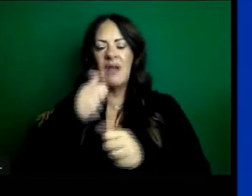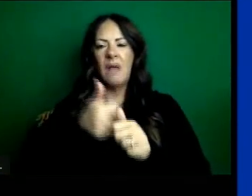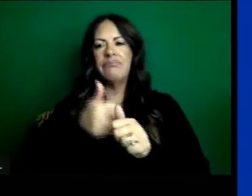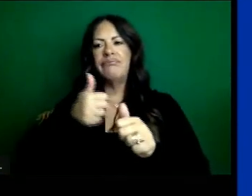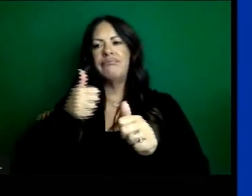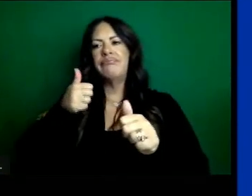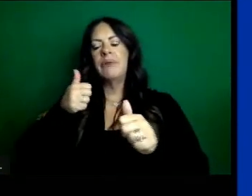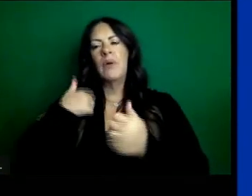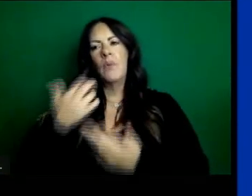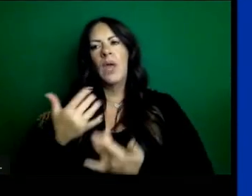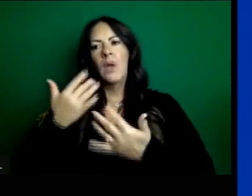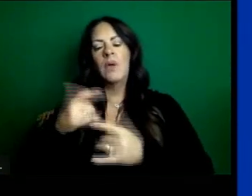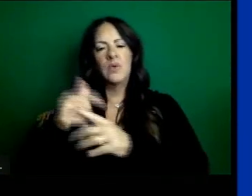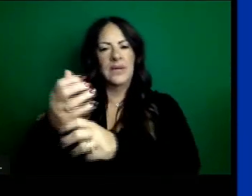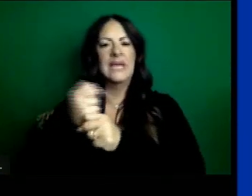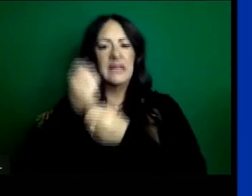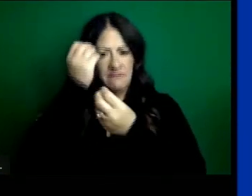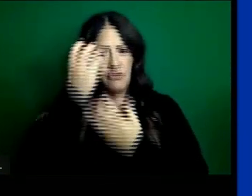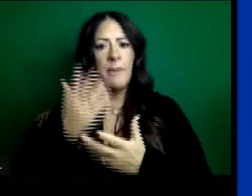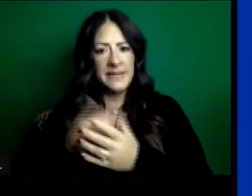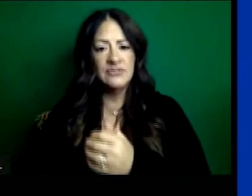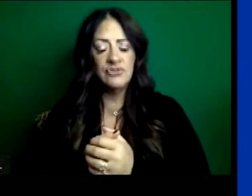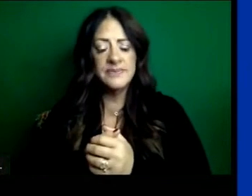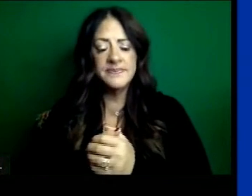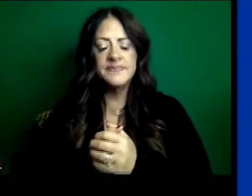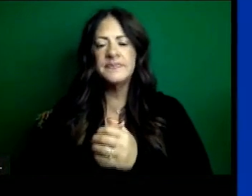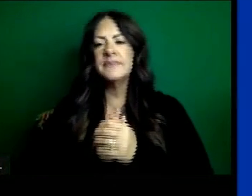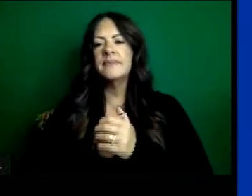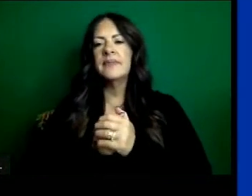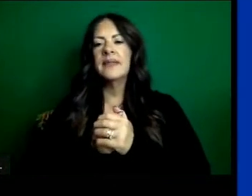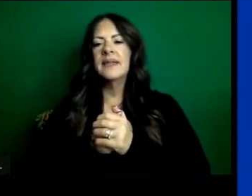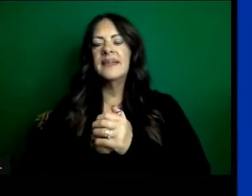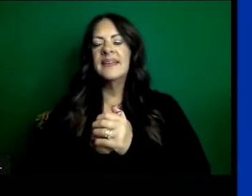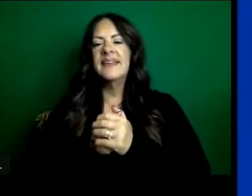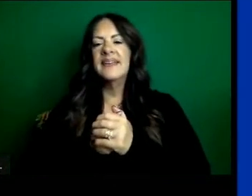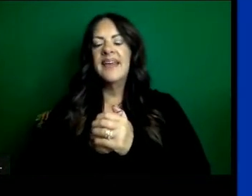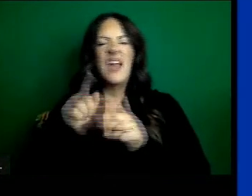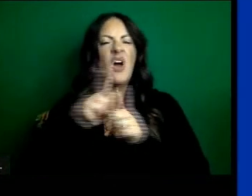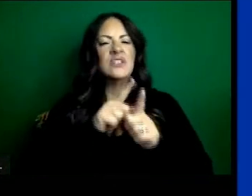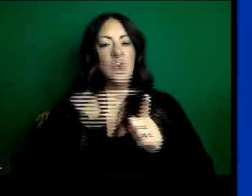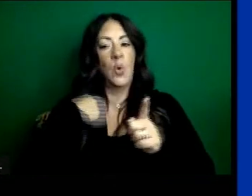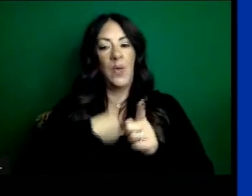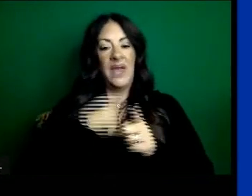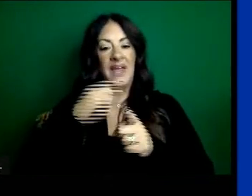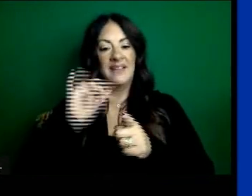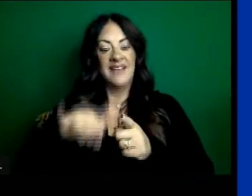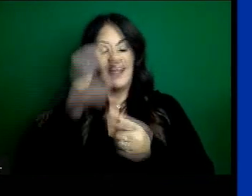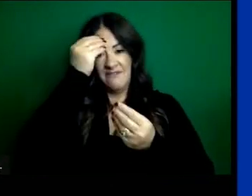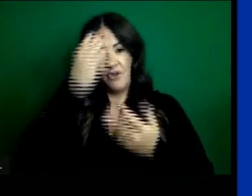CAN TELL ALL OF YOU. WE CAN TRACK OUR UNION EFFORTS, MAKE IMPROVEMENTS AS WE GO AND